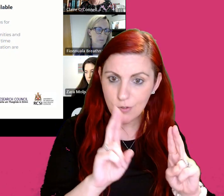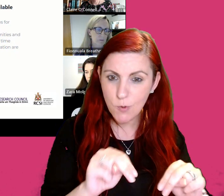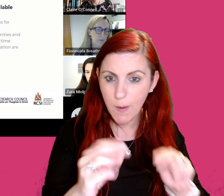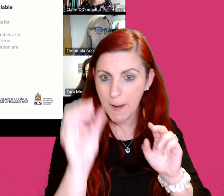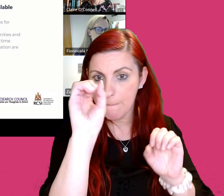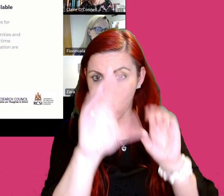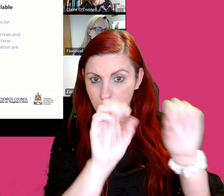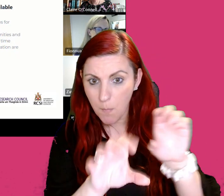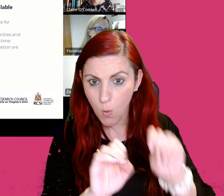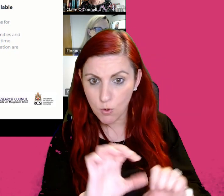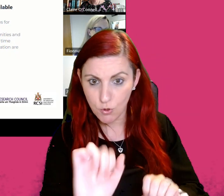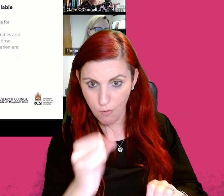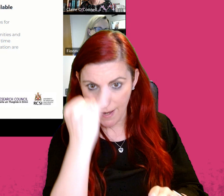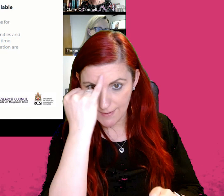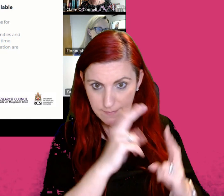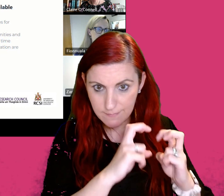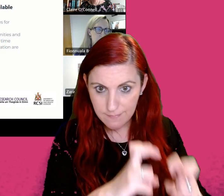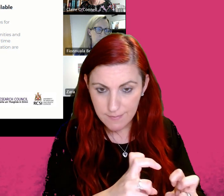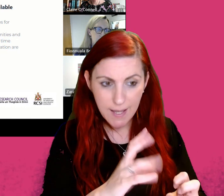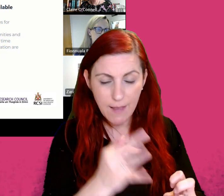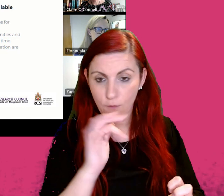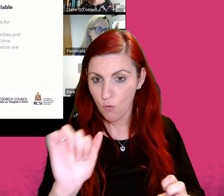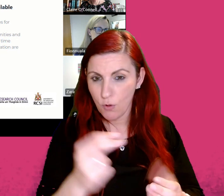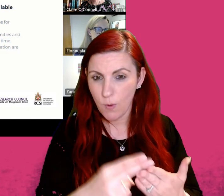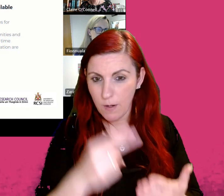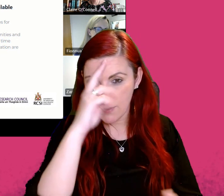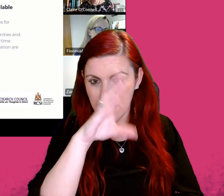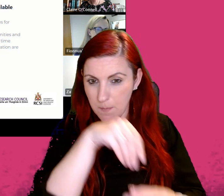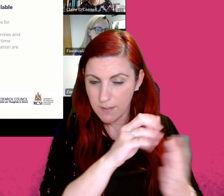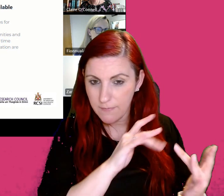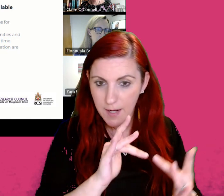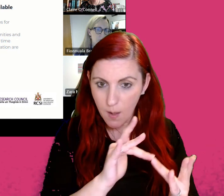there if your University is part of the network and for patients you can find information about